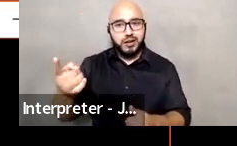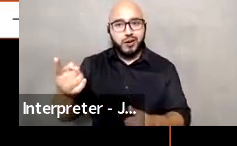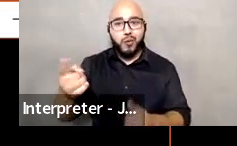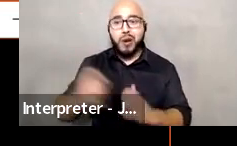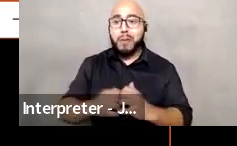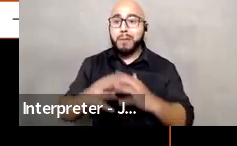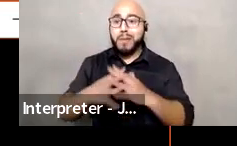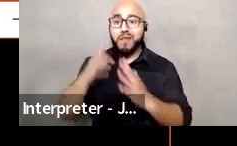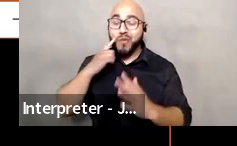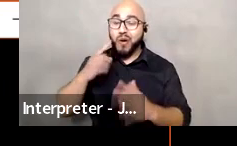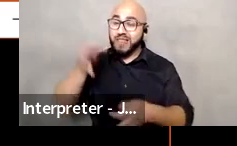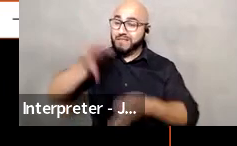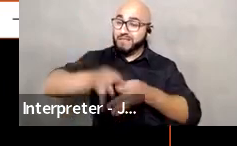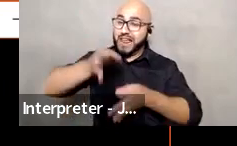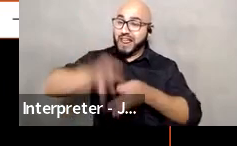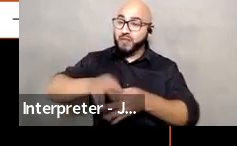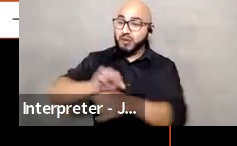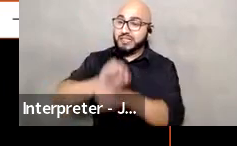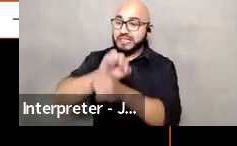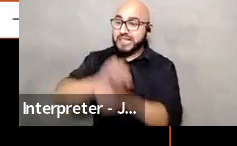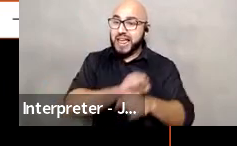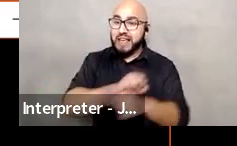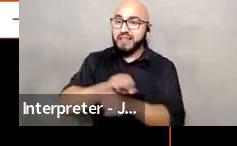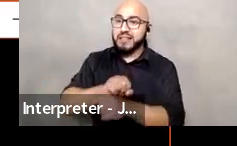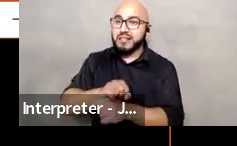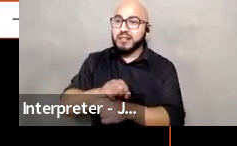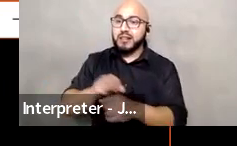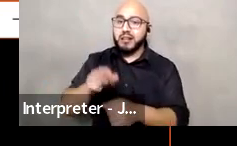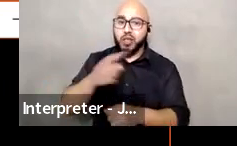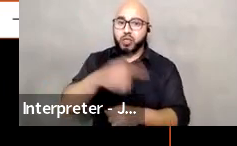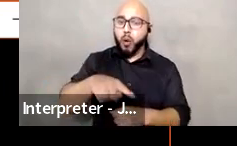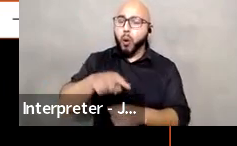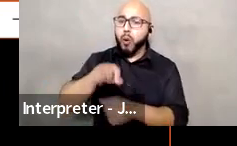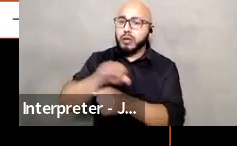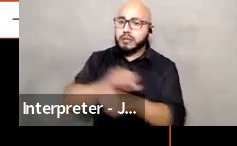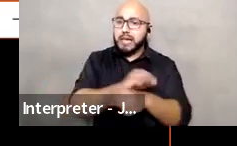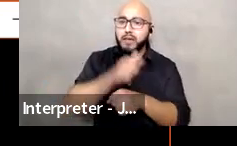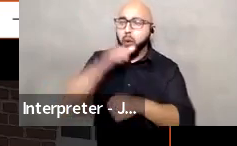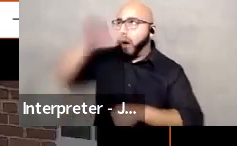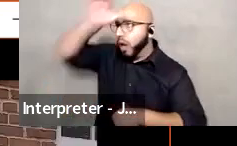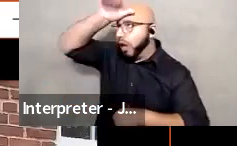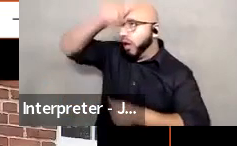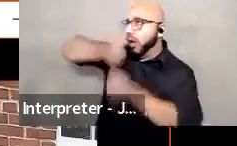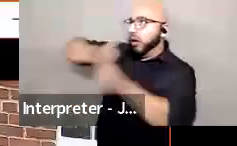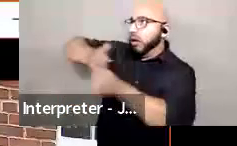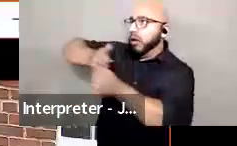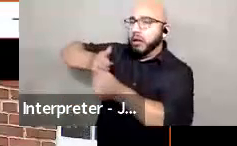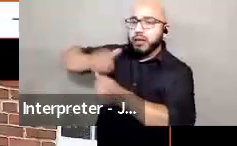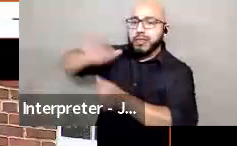These folks who remain faithful to their masters. There's a plaque from. In North Carolina. Here's another one.